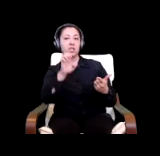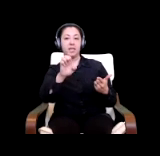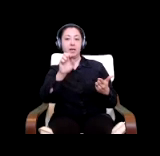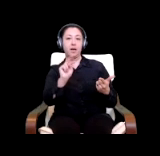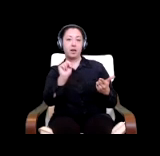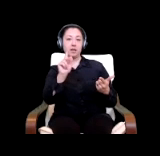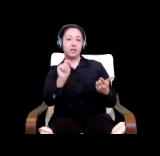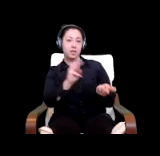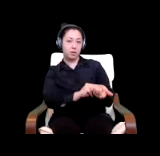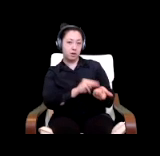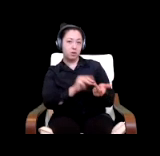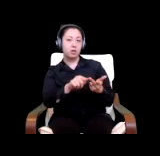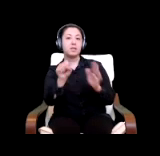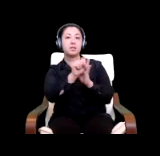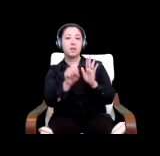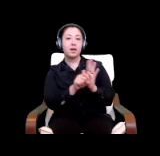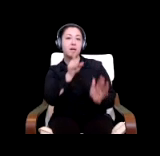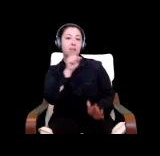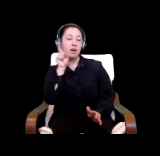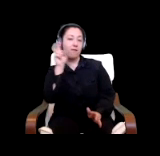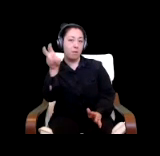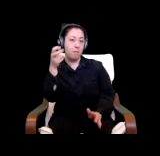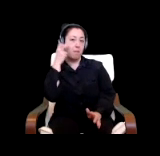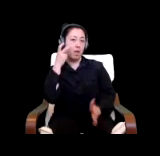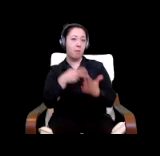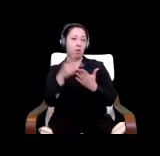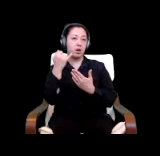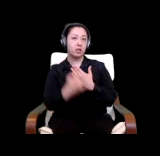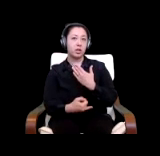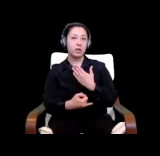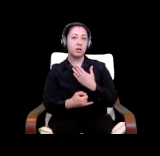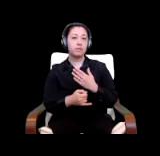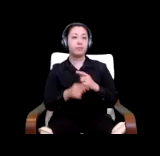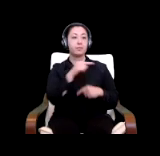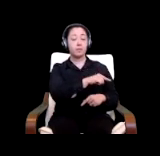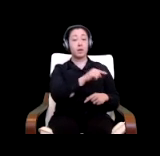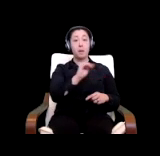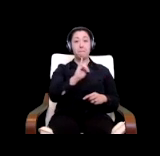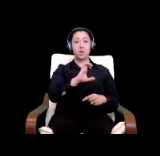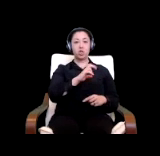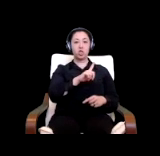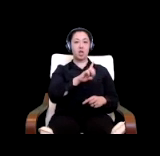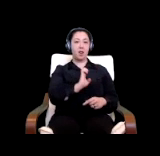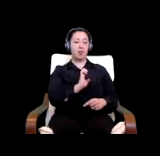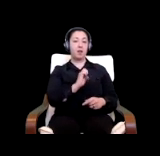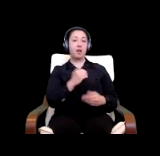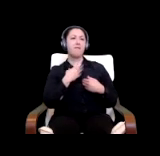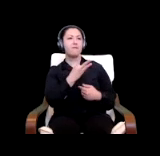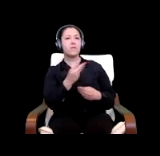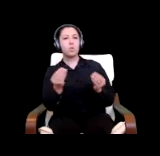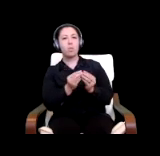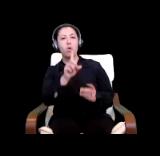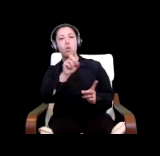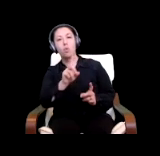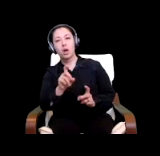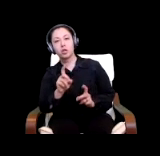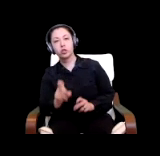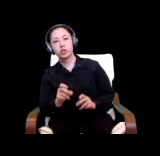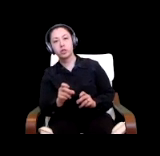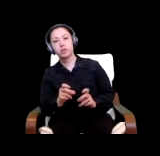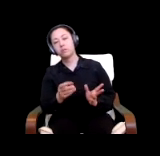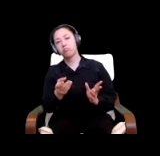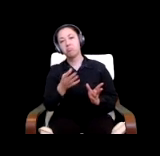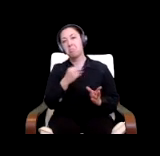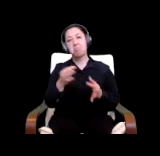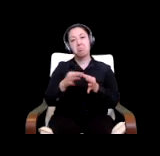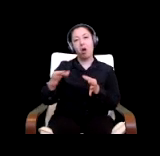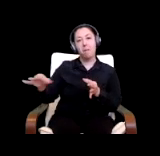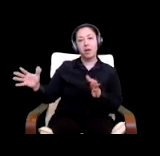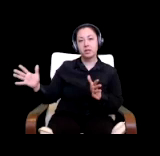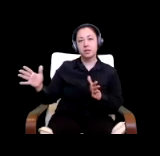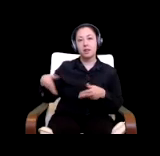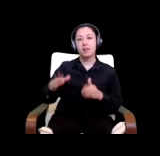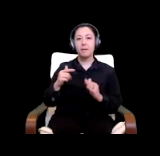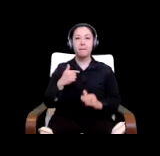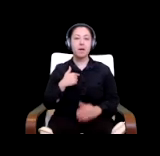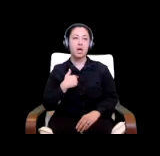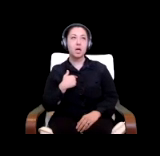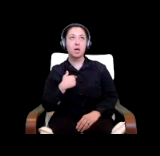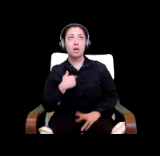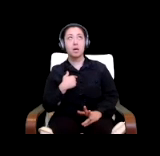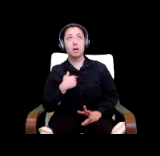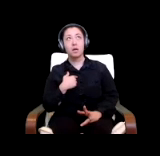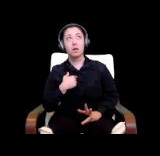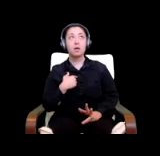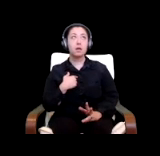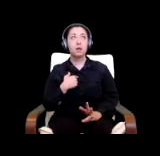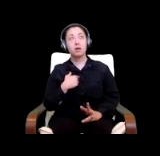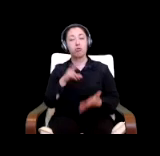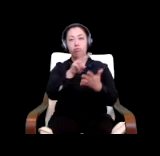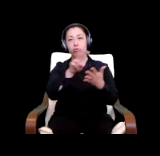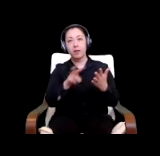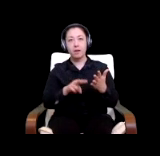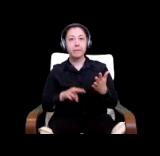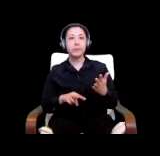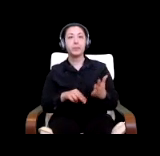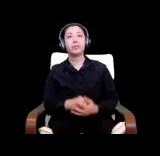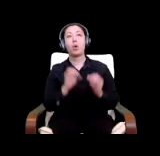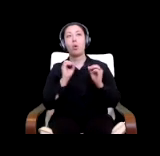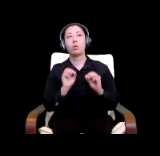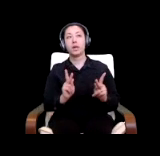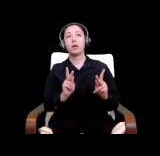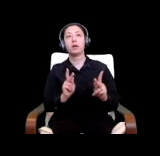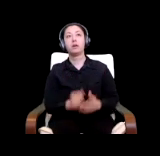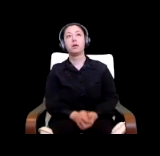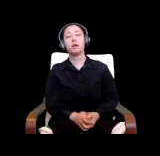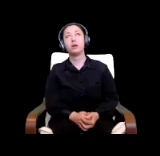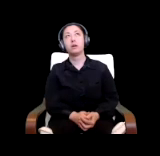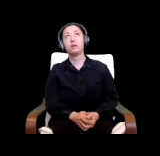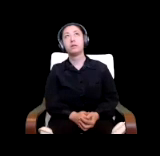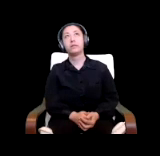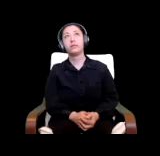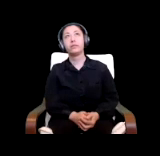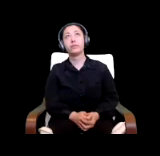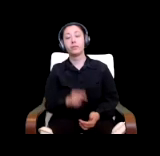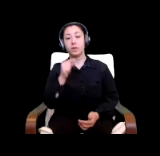There are a few more questions or comments are now. This comment came in